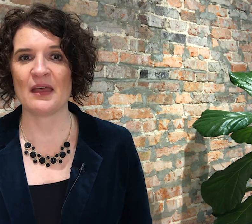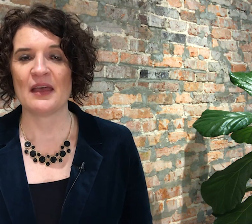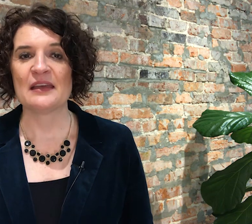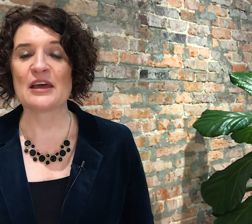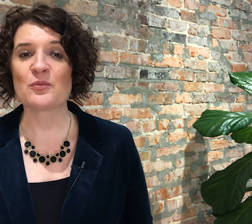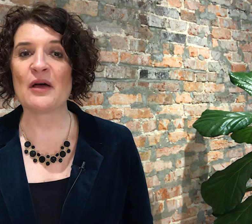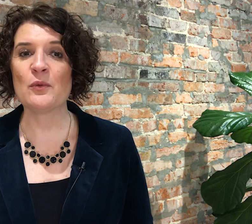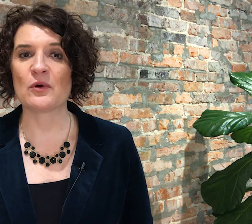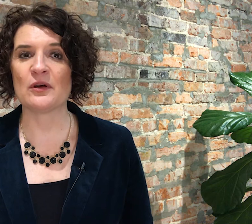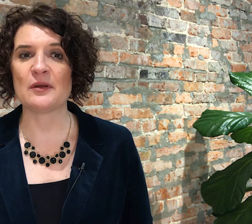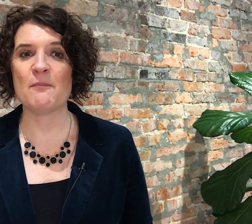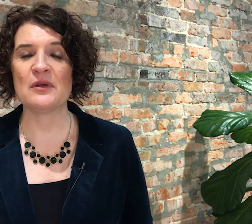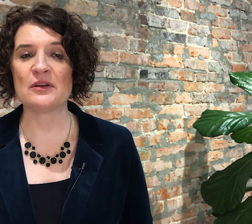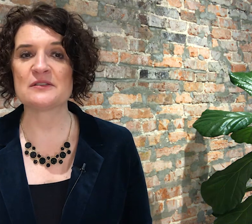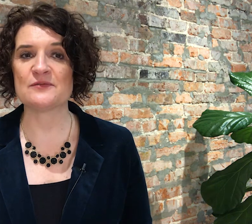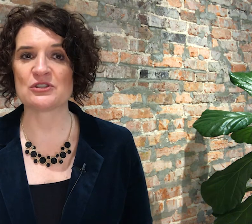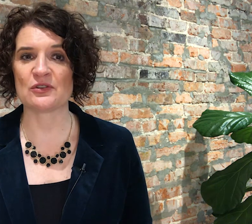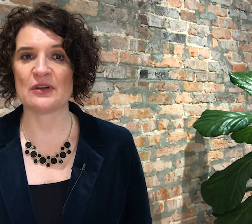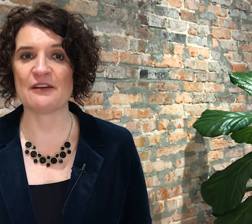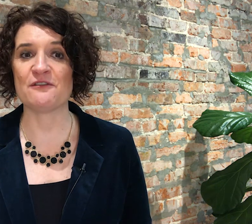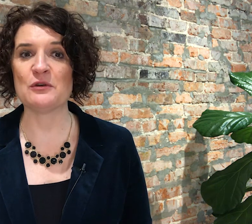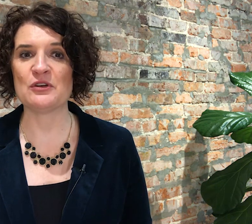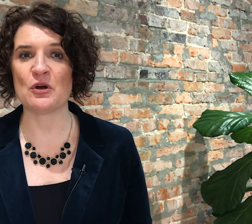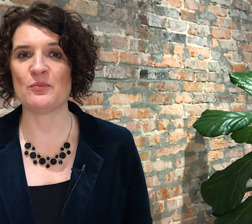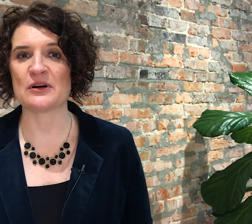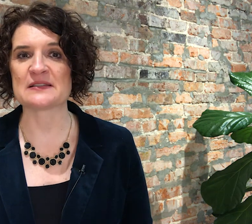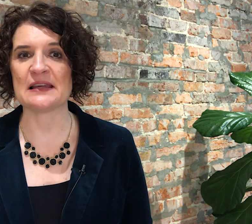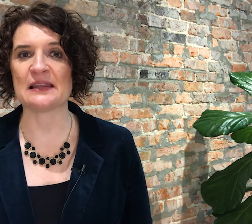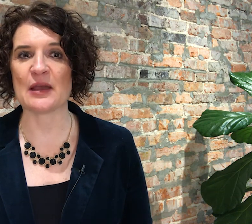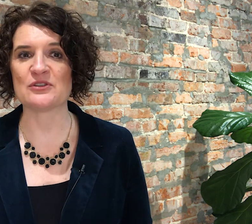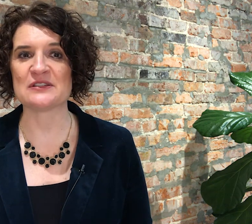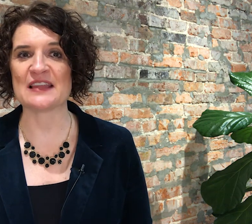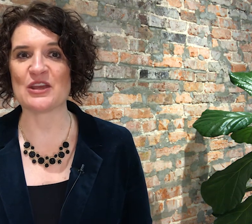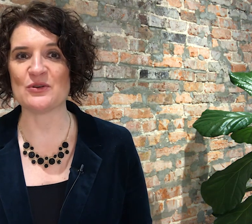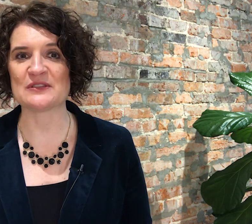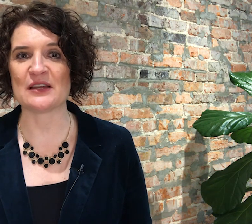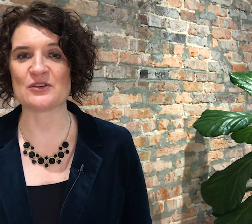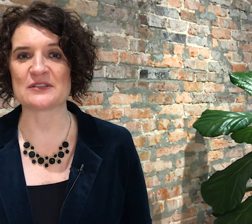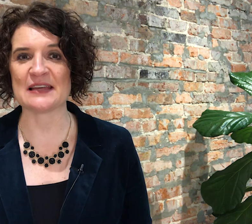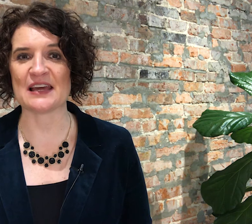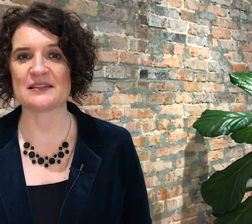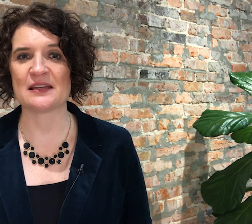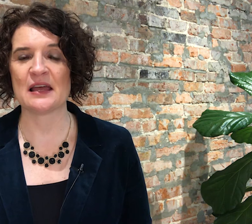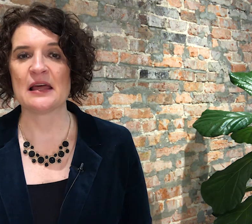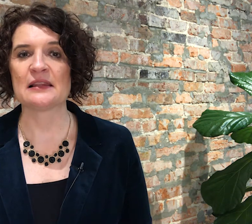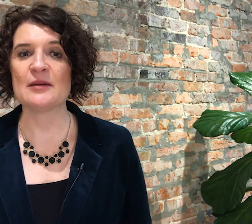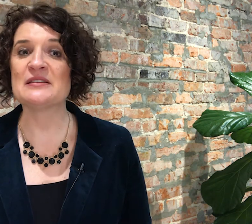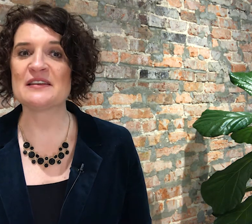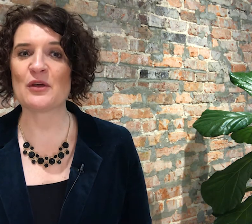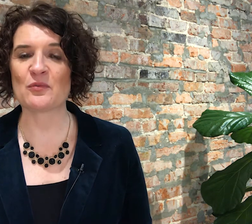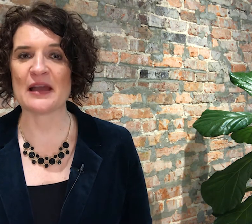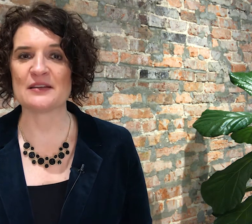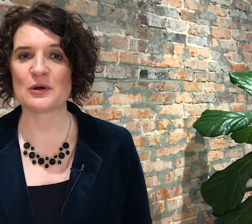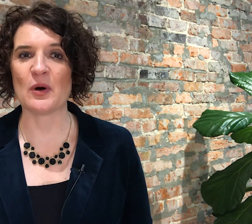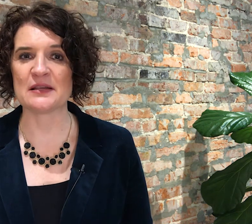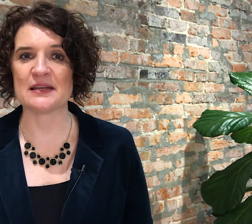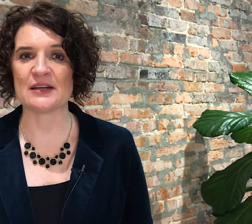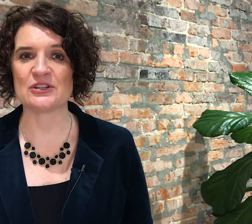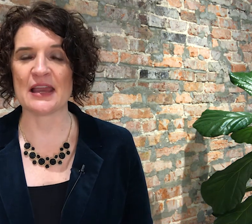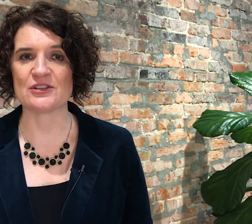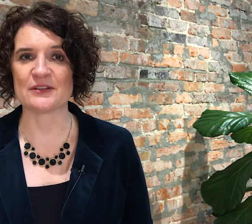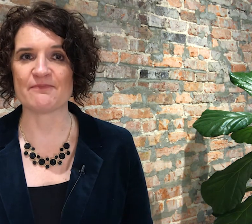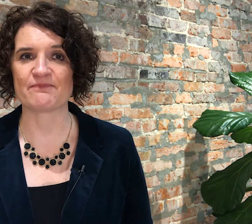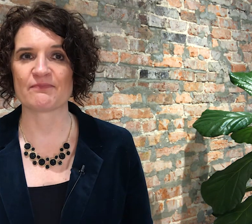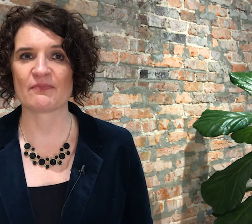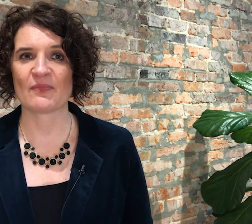Yet, around the world, millions of children have few to no books in languages they use and understand, limiting their right to quality education.